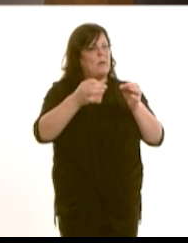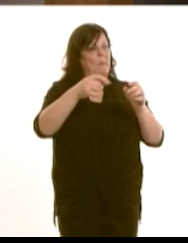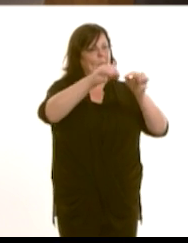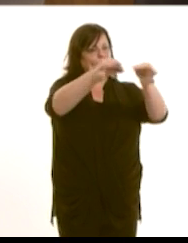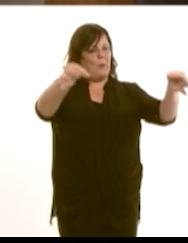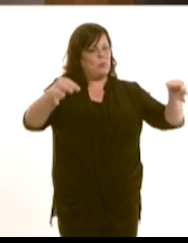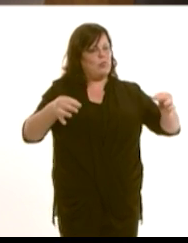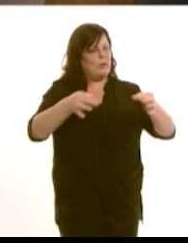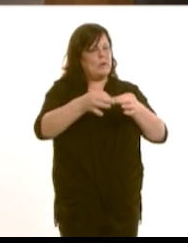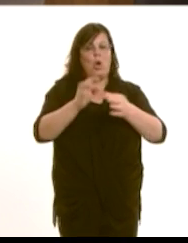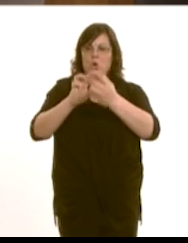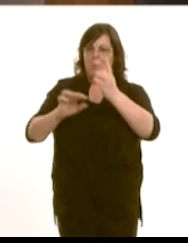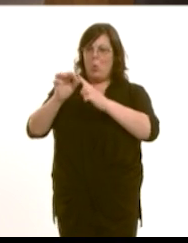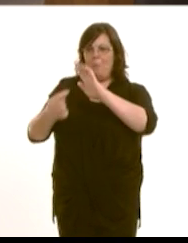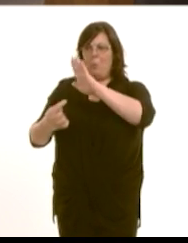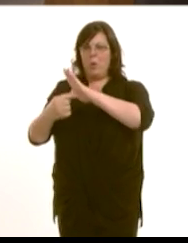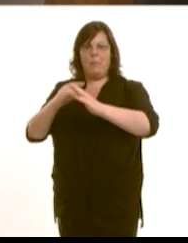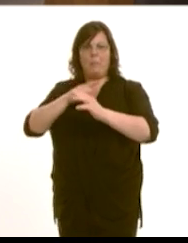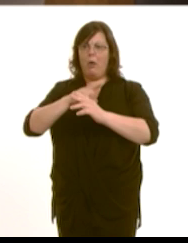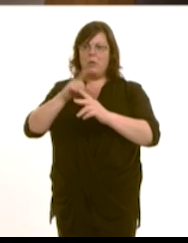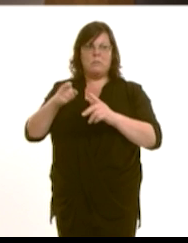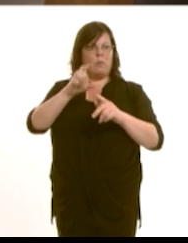Itís our third biggest city.